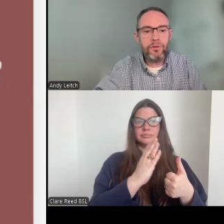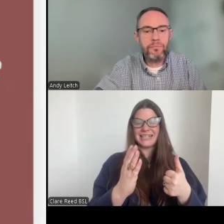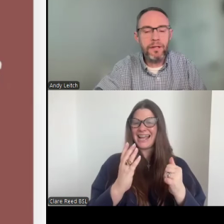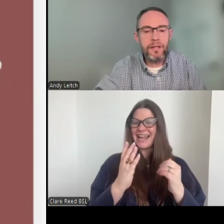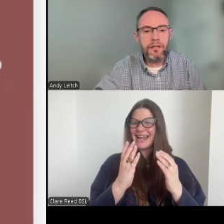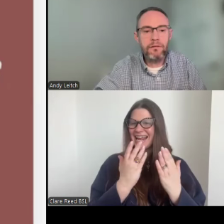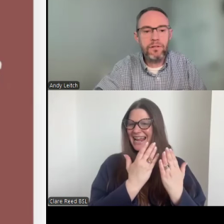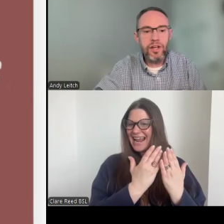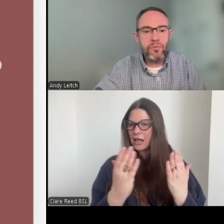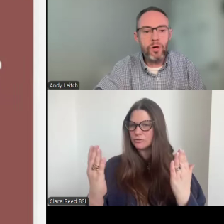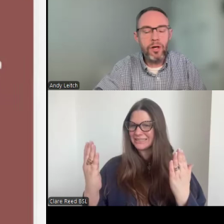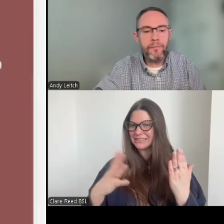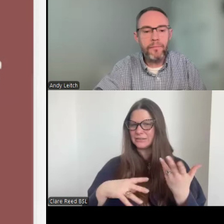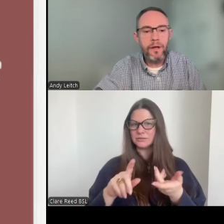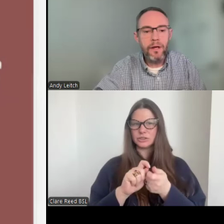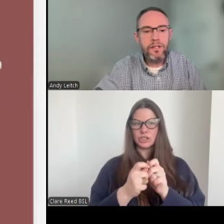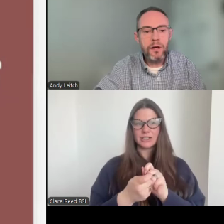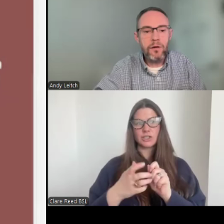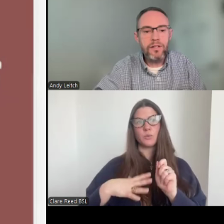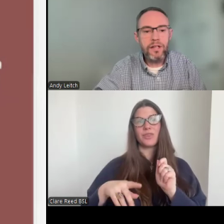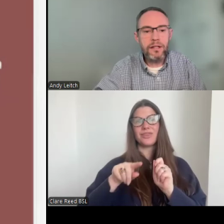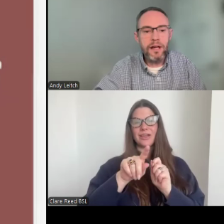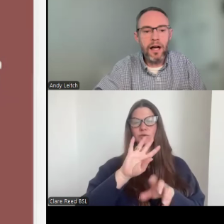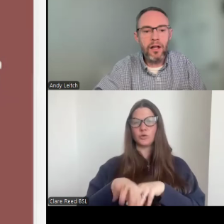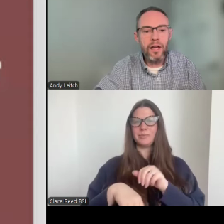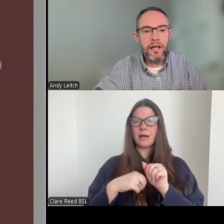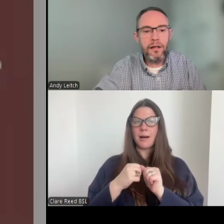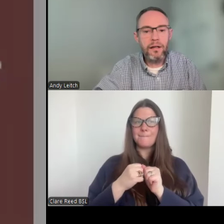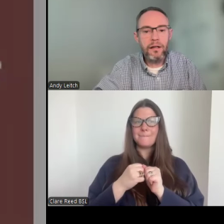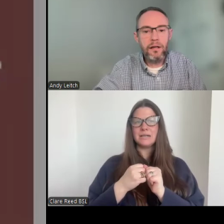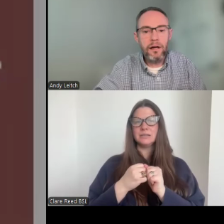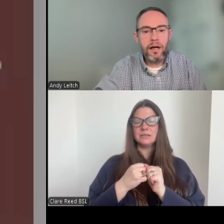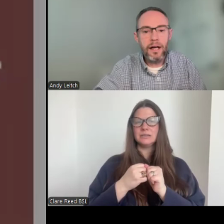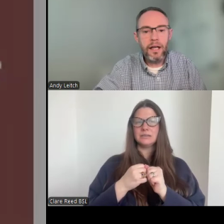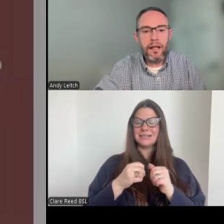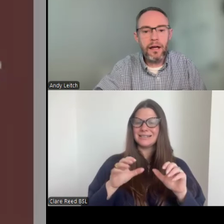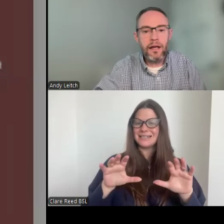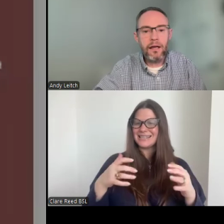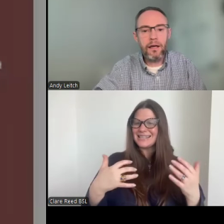I want to be session work. There's a little dial here, I click that,